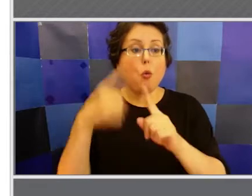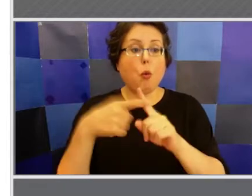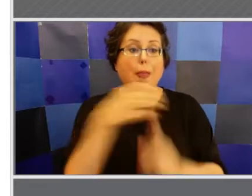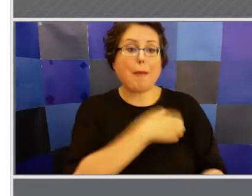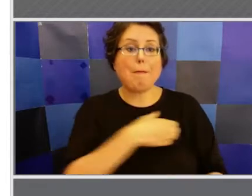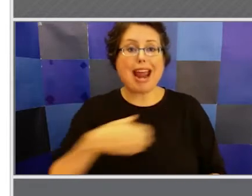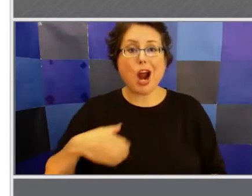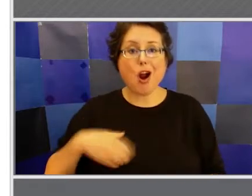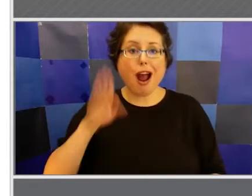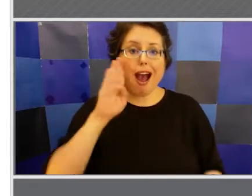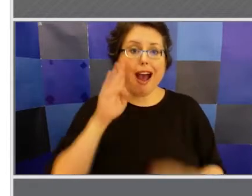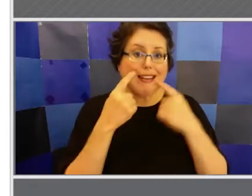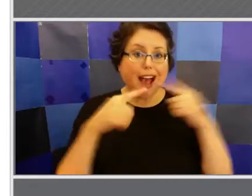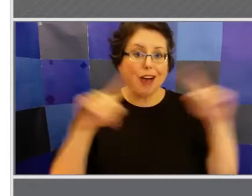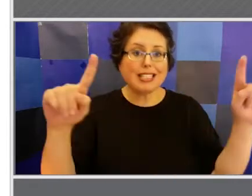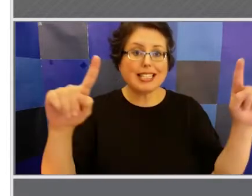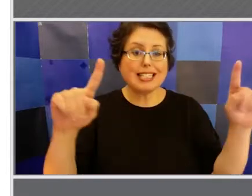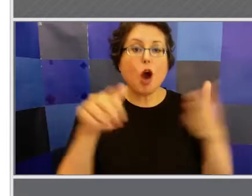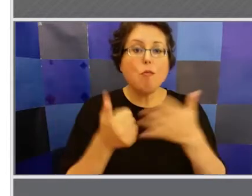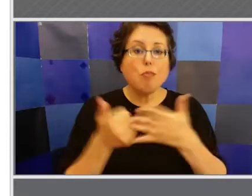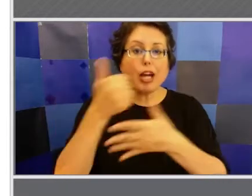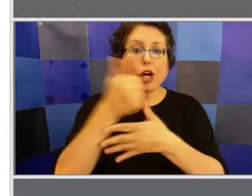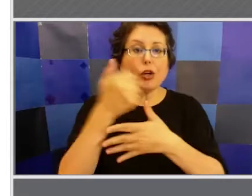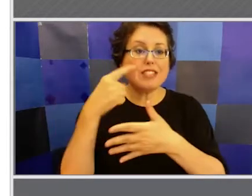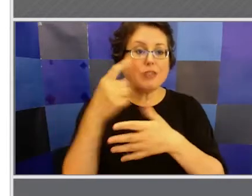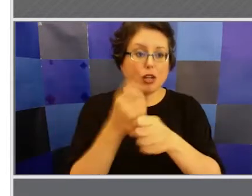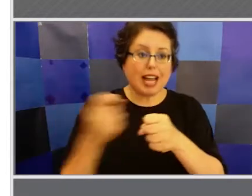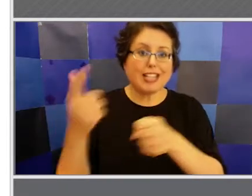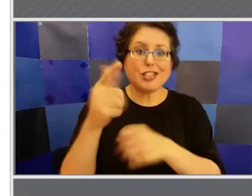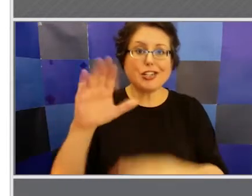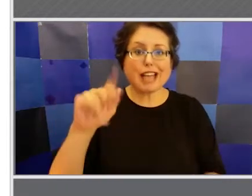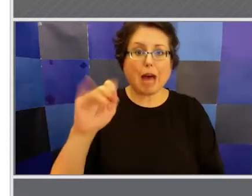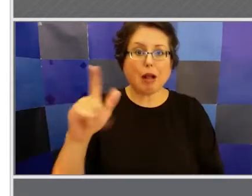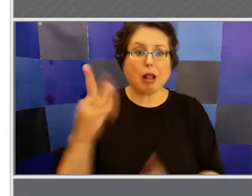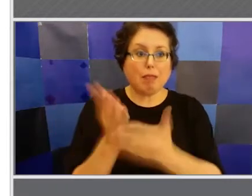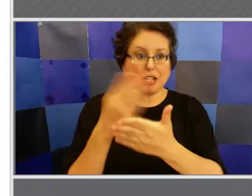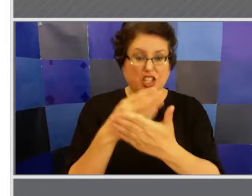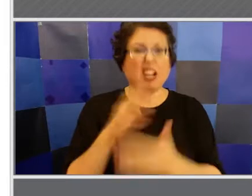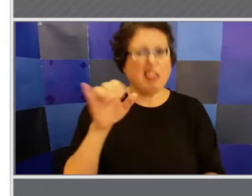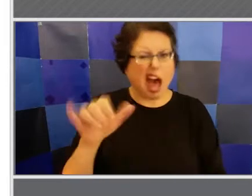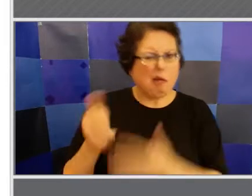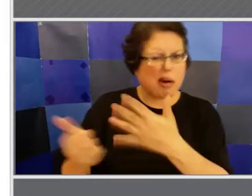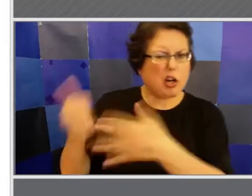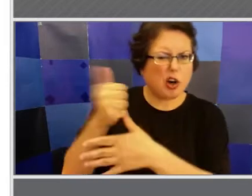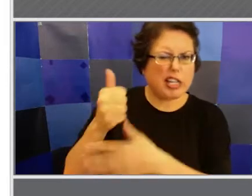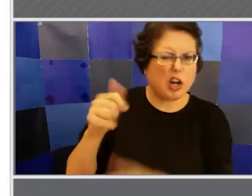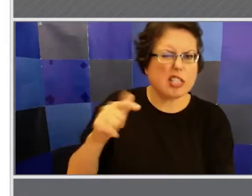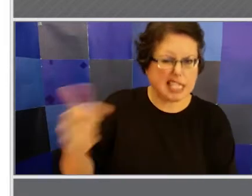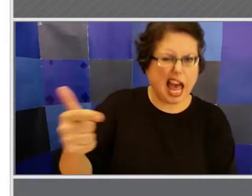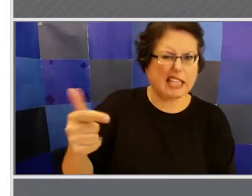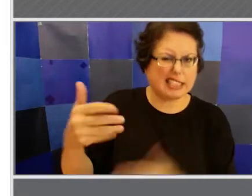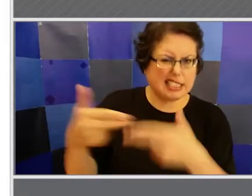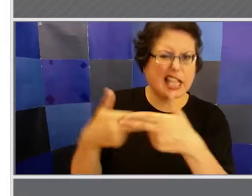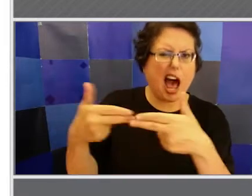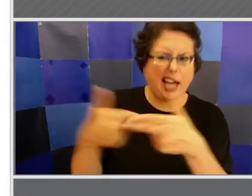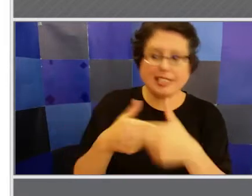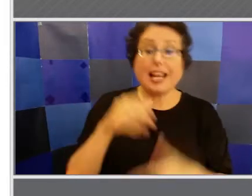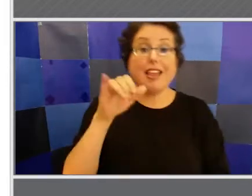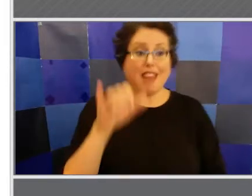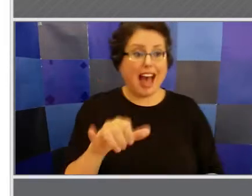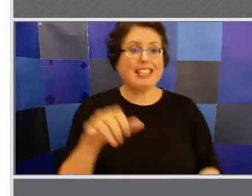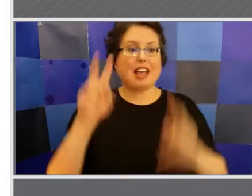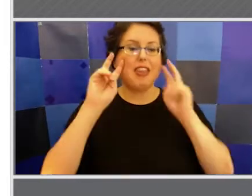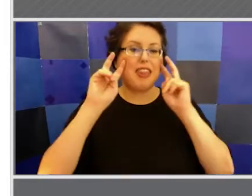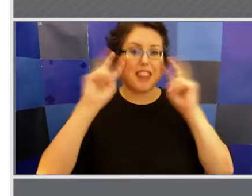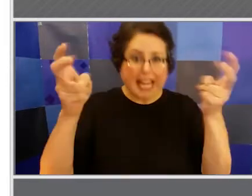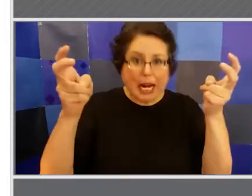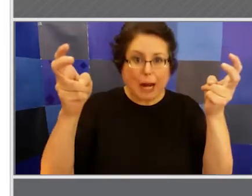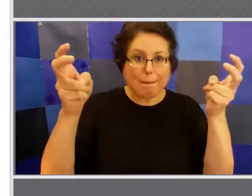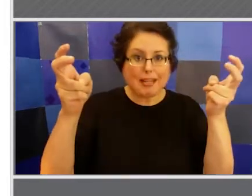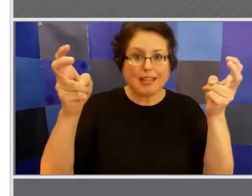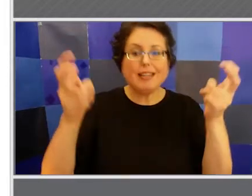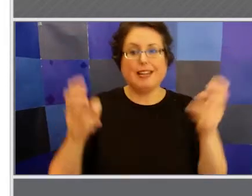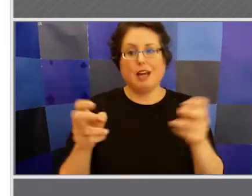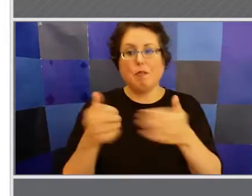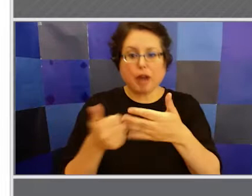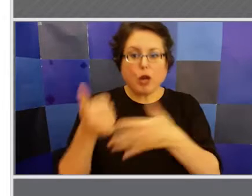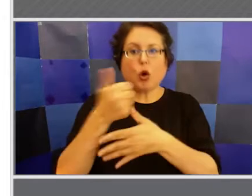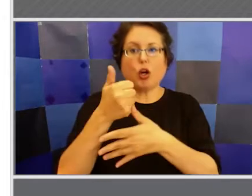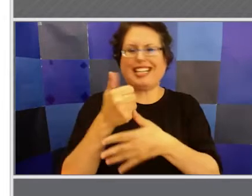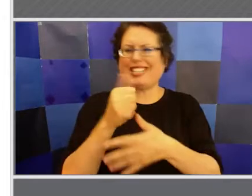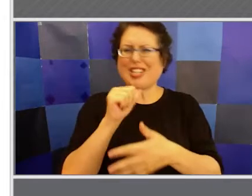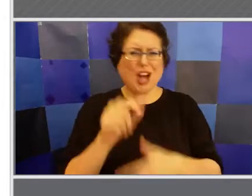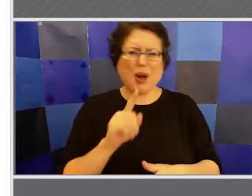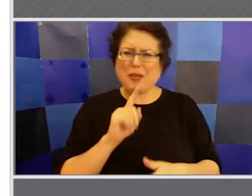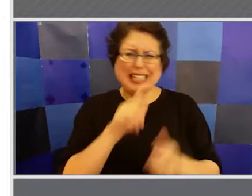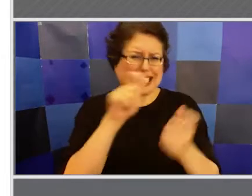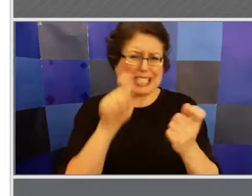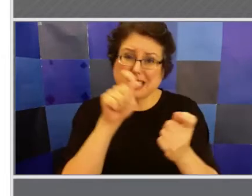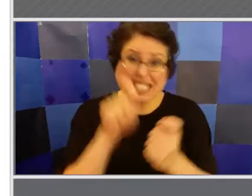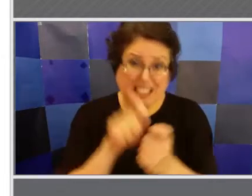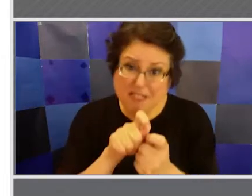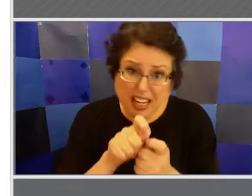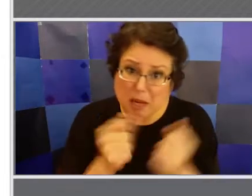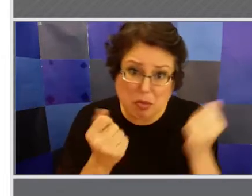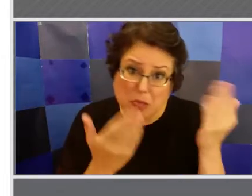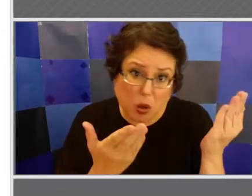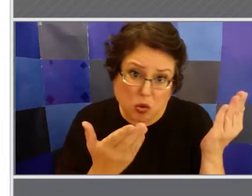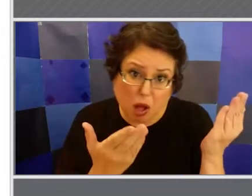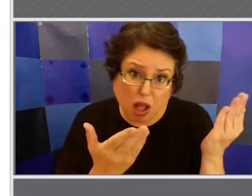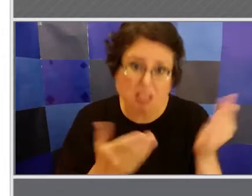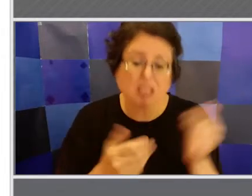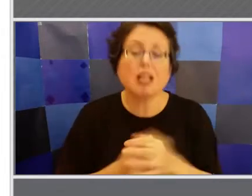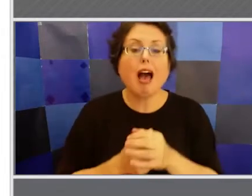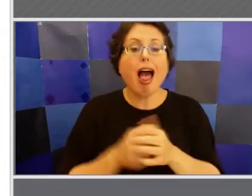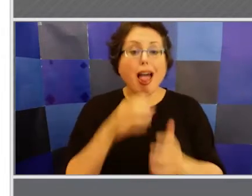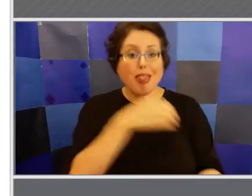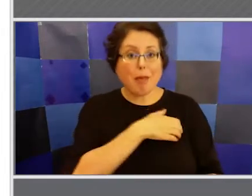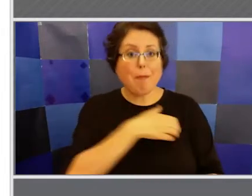is capital budget, those priorities are on a feature slides and we'll get to those in